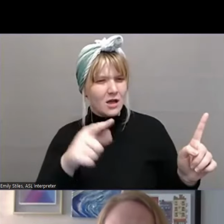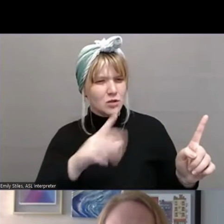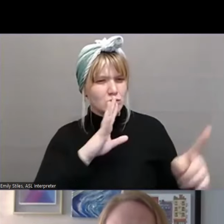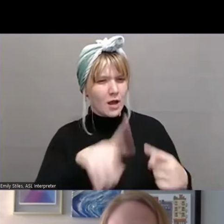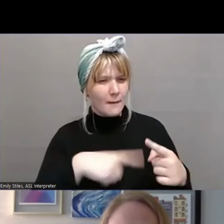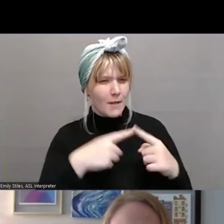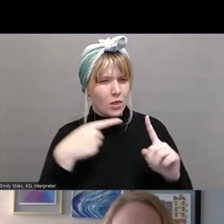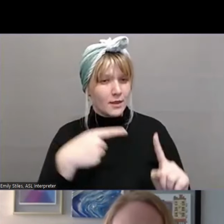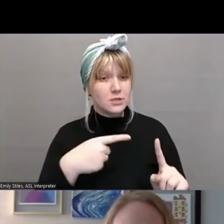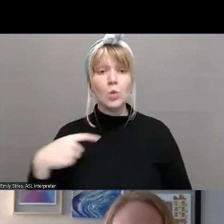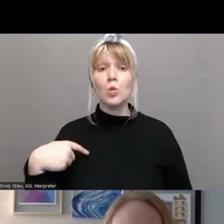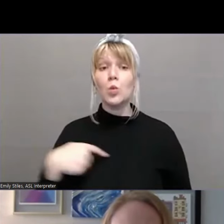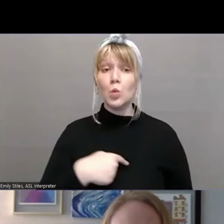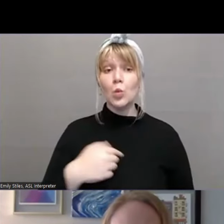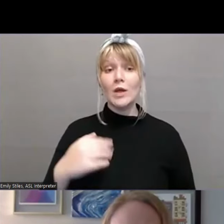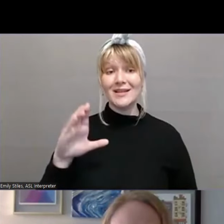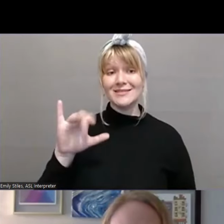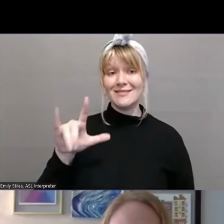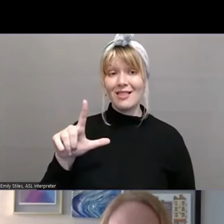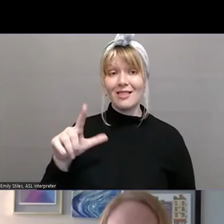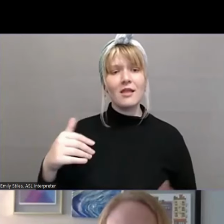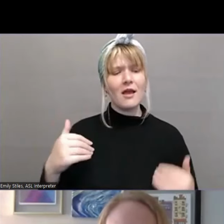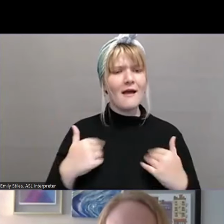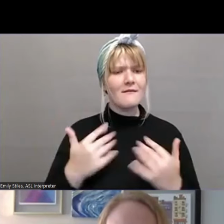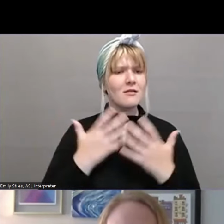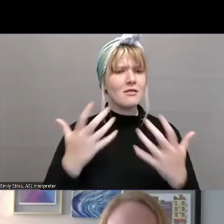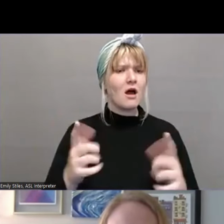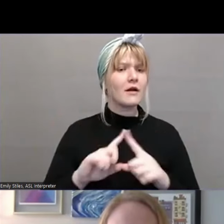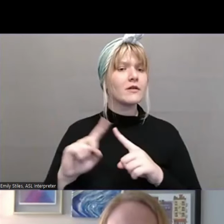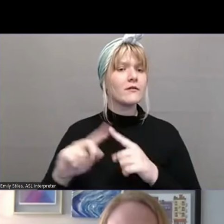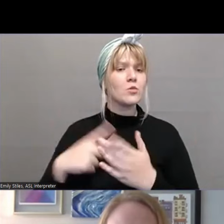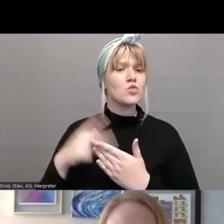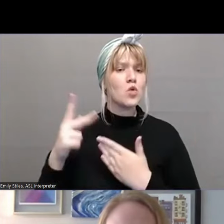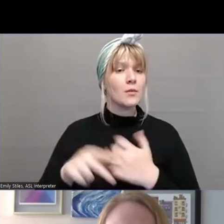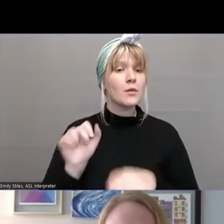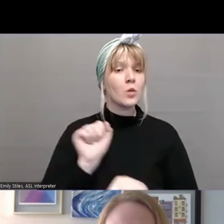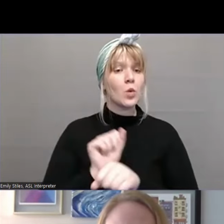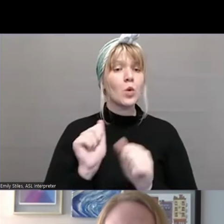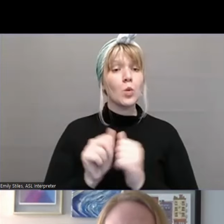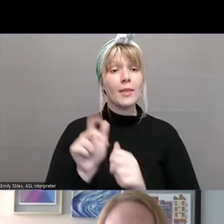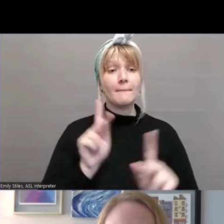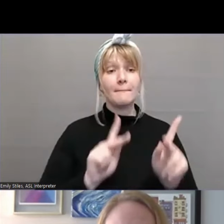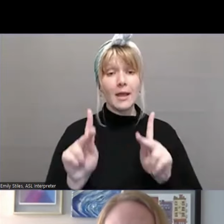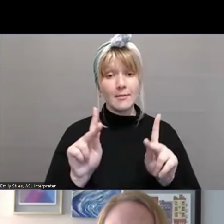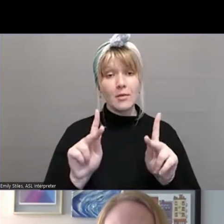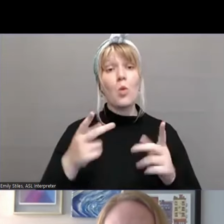a lot of different programs that work with folks as they discharge from long-term care,